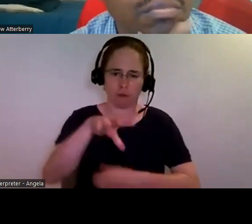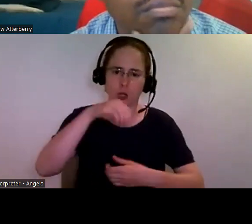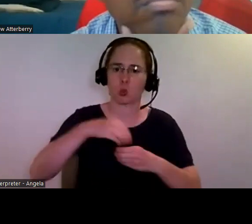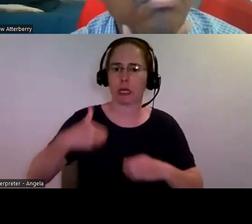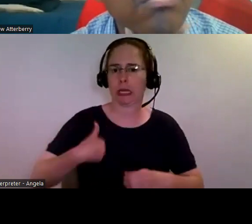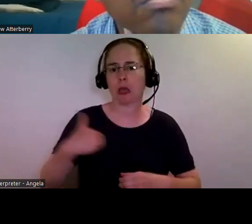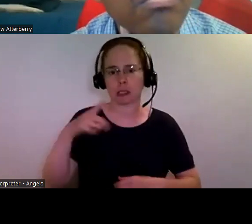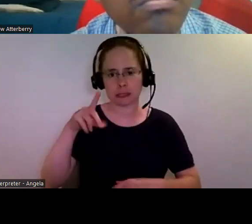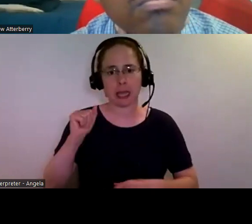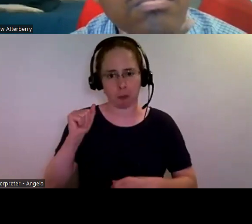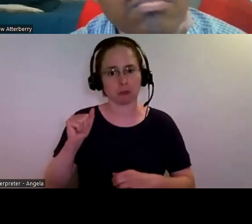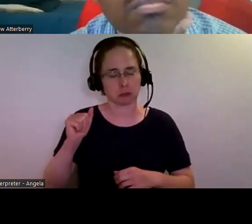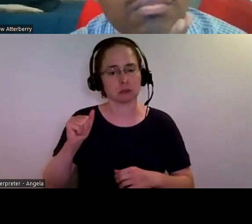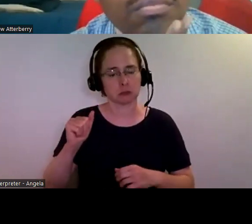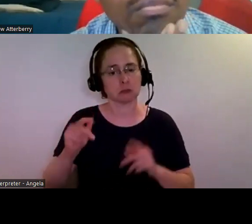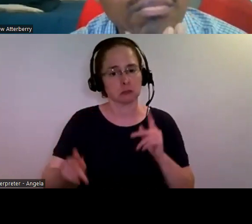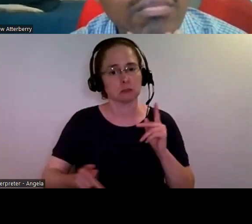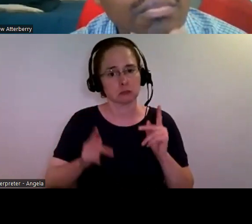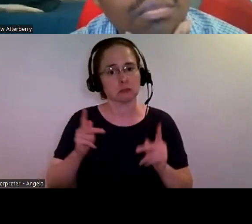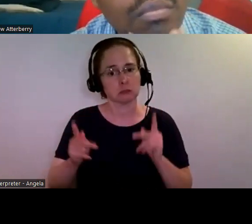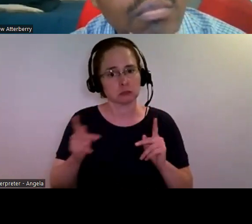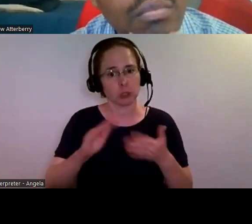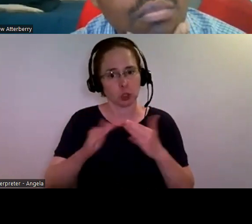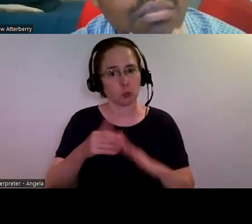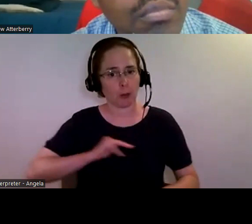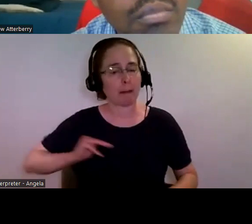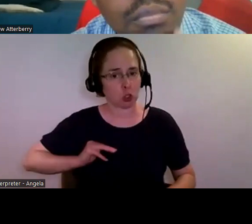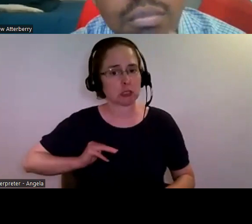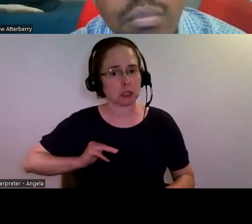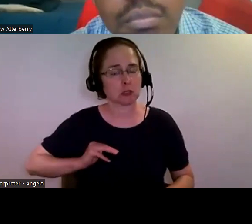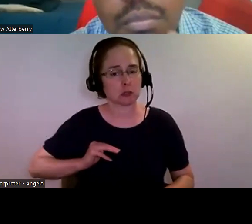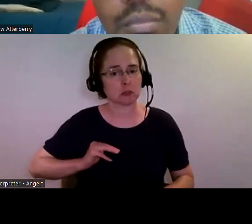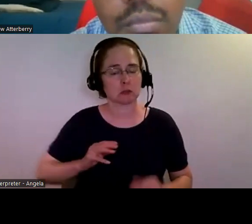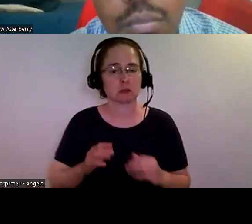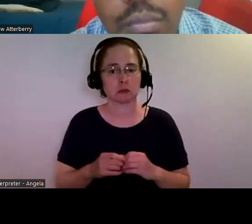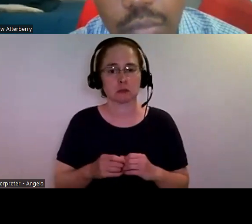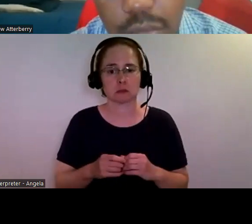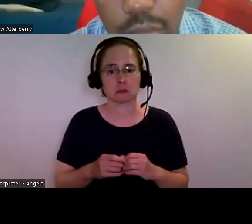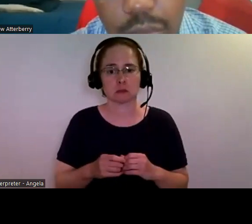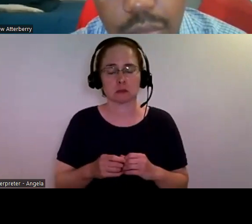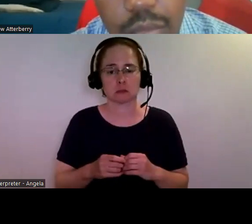disabled, including young community members, more so than I've learned about in any other